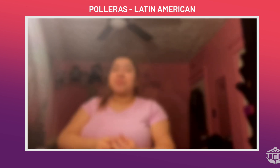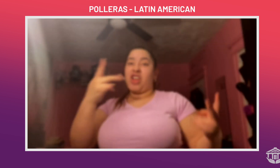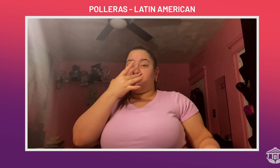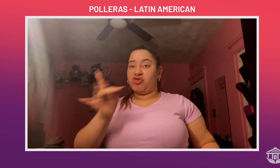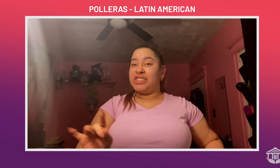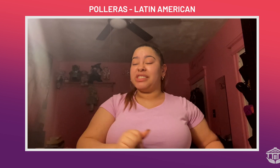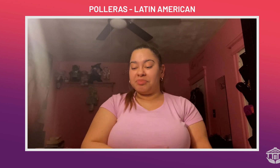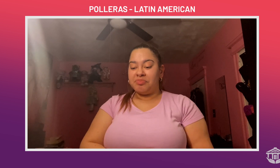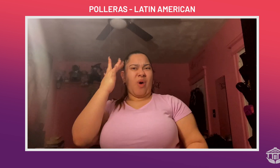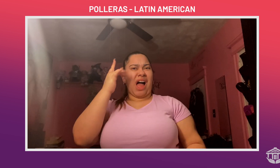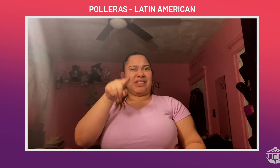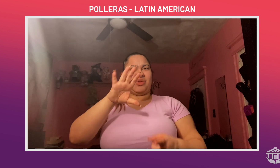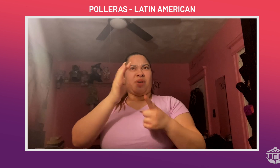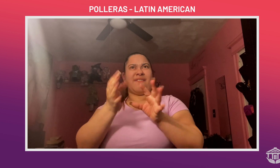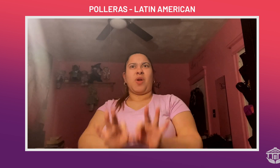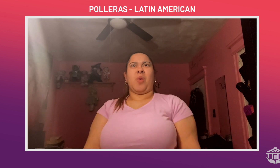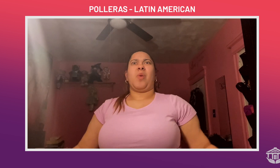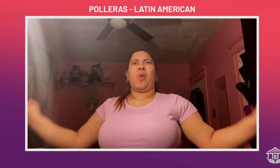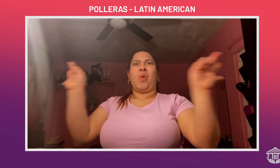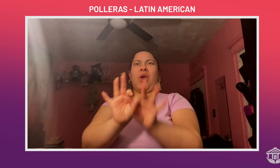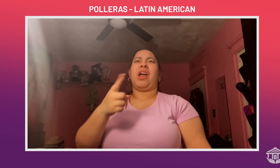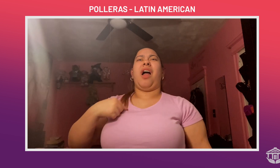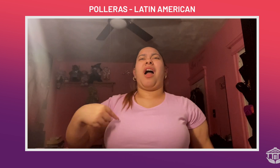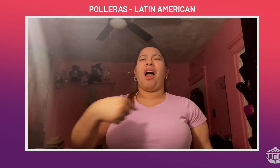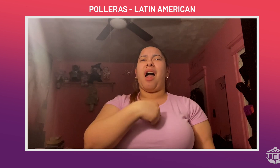It’s important to learn about cultures and traditions because they differ from country